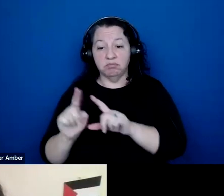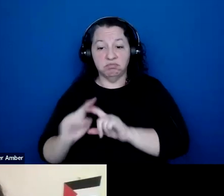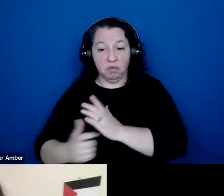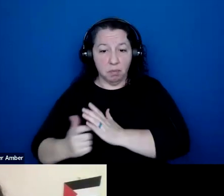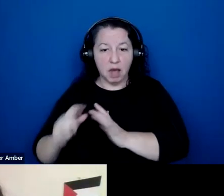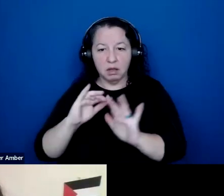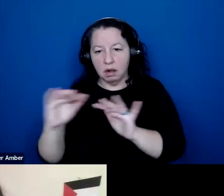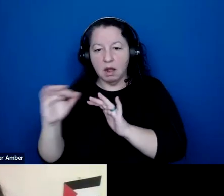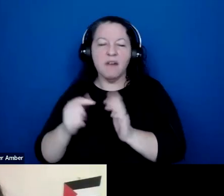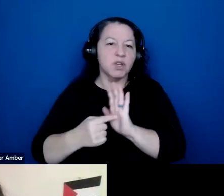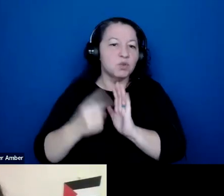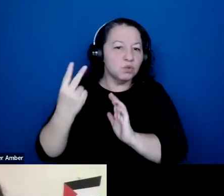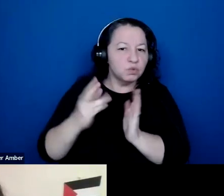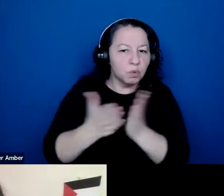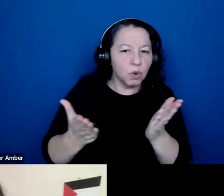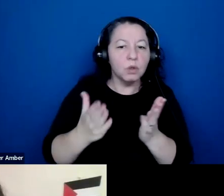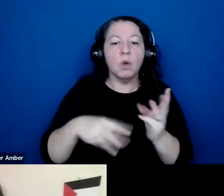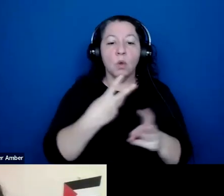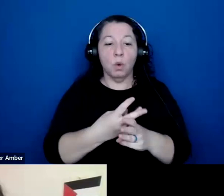in two books, The World We Need and Future on Fire.